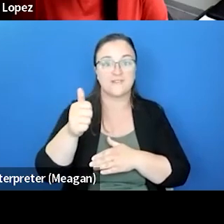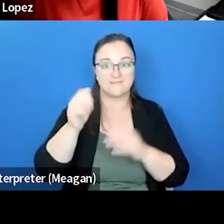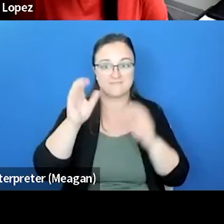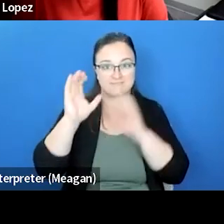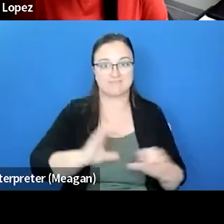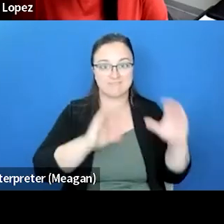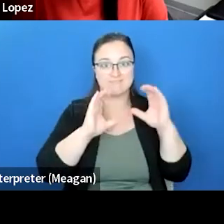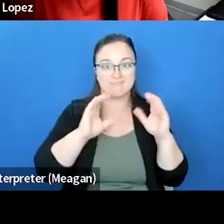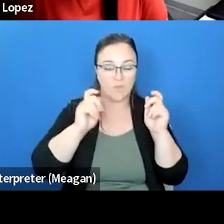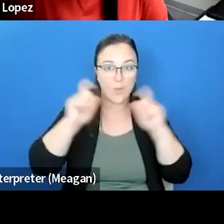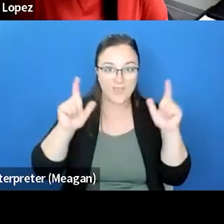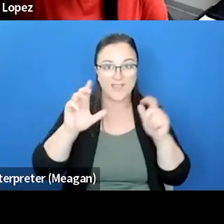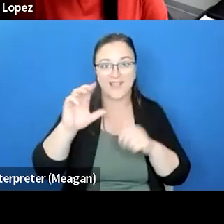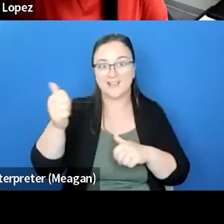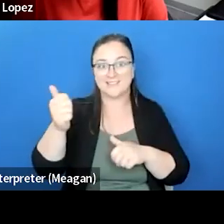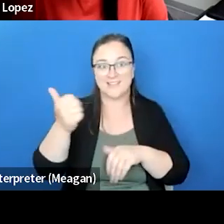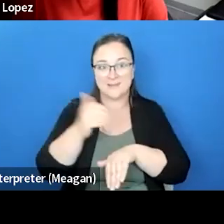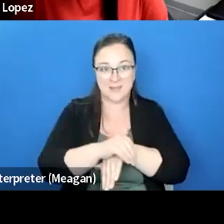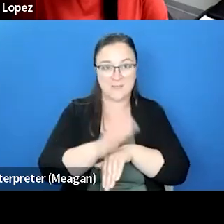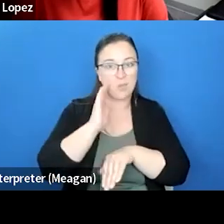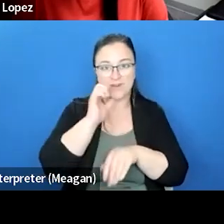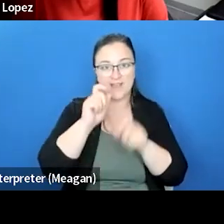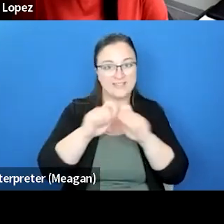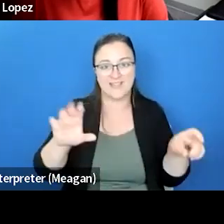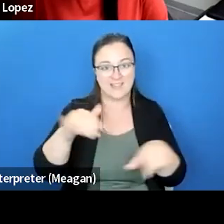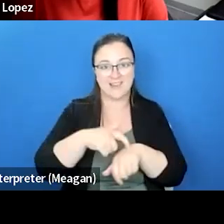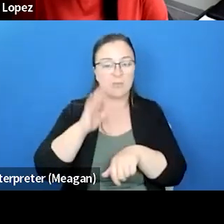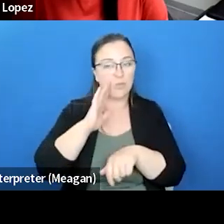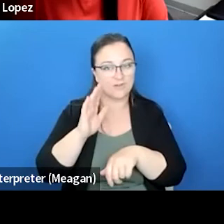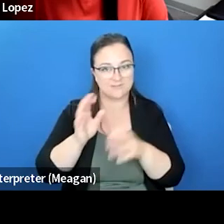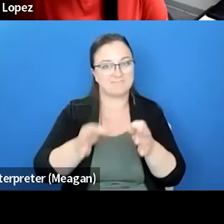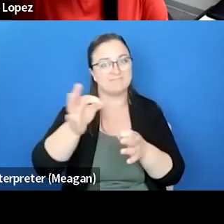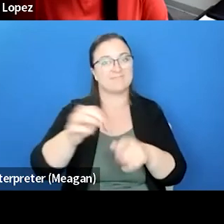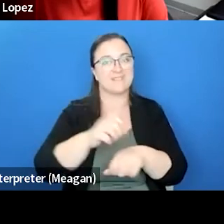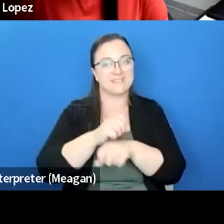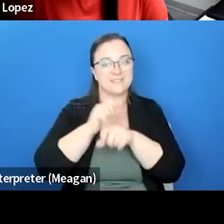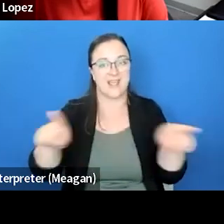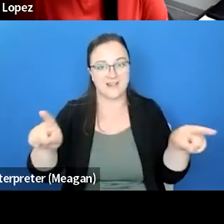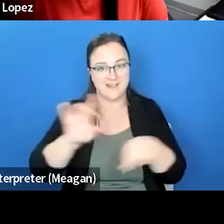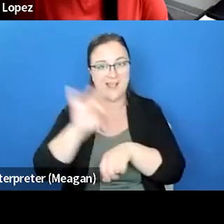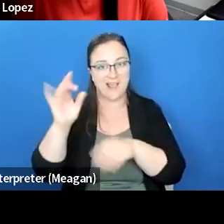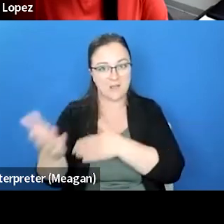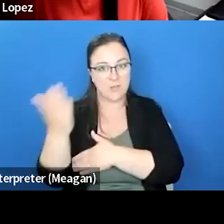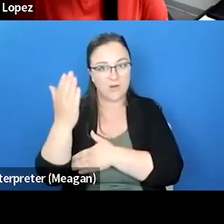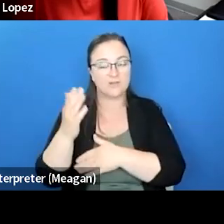that night, it won't go out then. And just different kinds of ways to structure communication